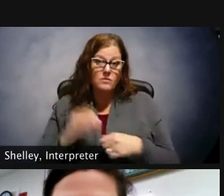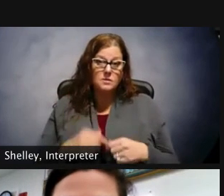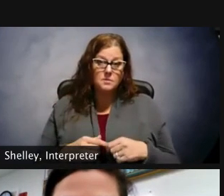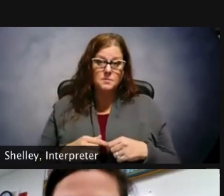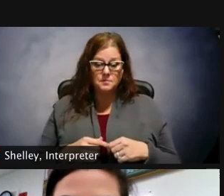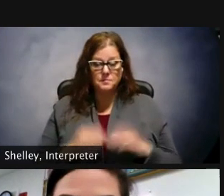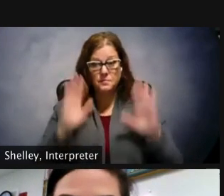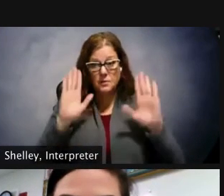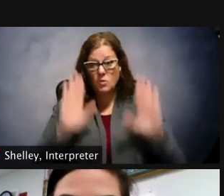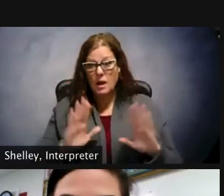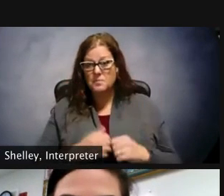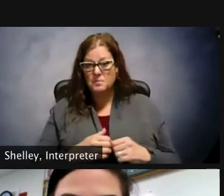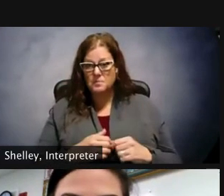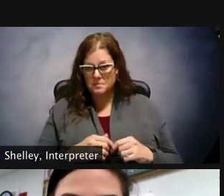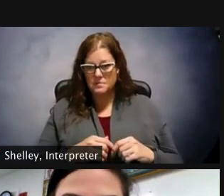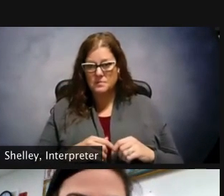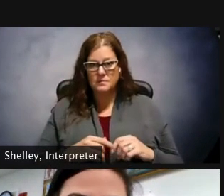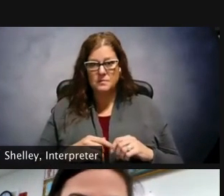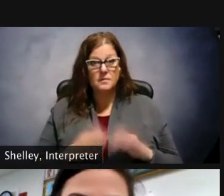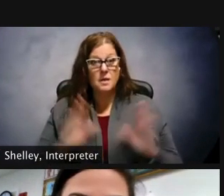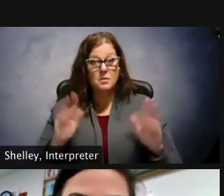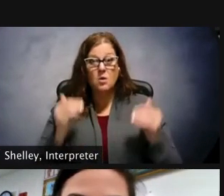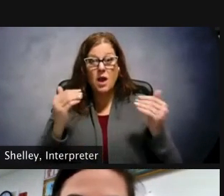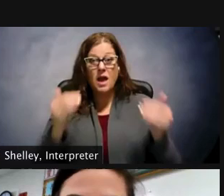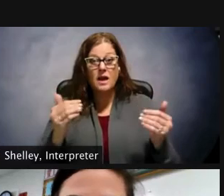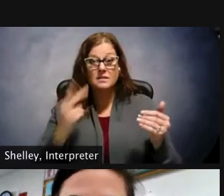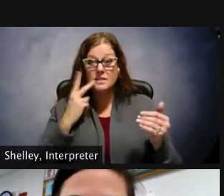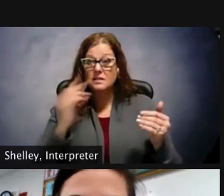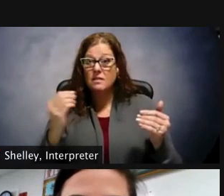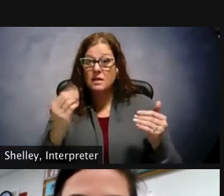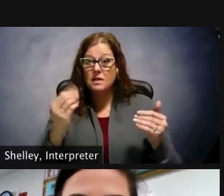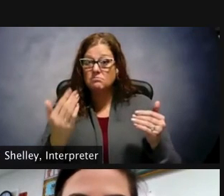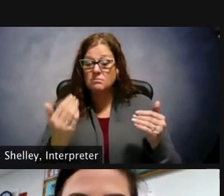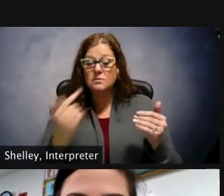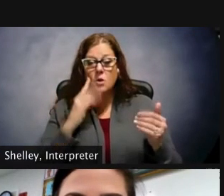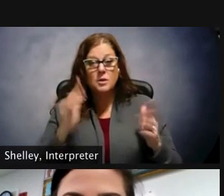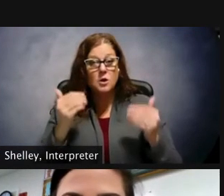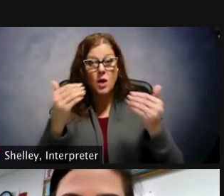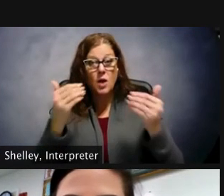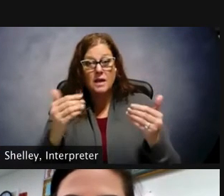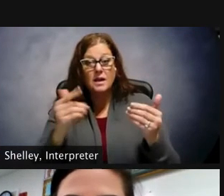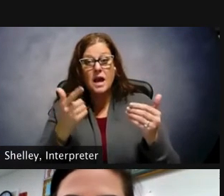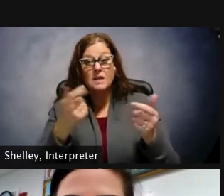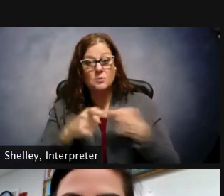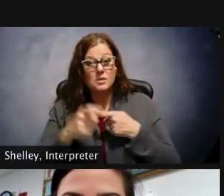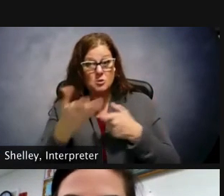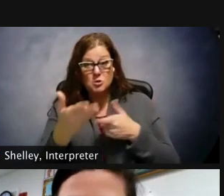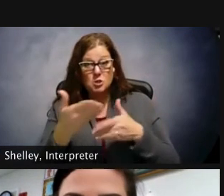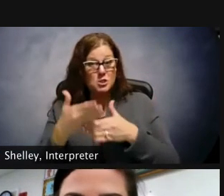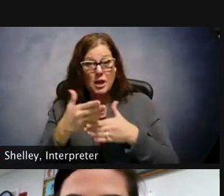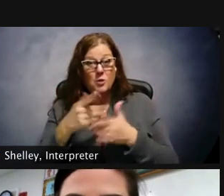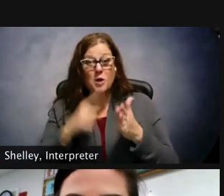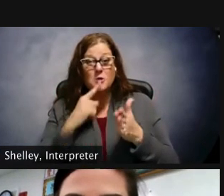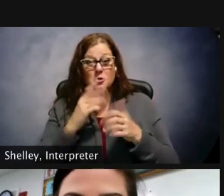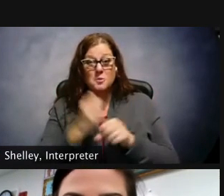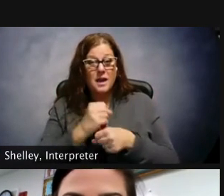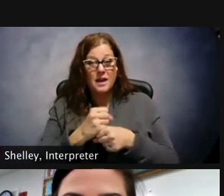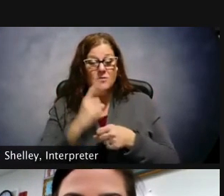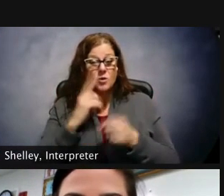I'm going to go ahead... I don't see anything coming in, so we're going to go ahead and switch and let you share what you guys made for a decision for this kiddo.